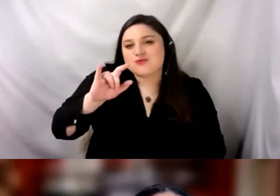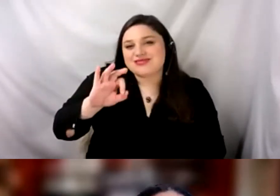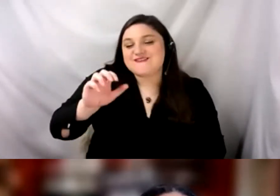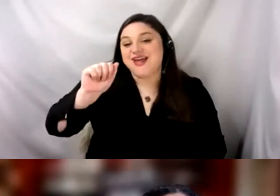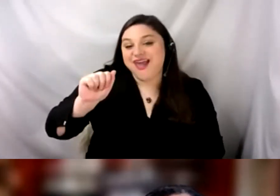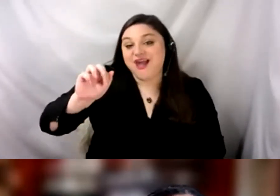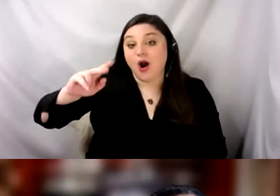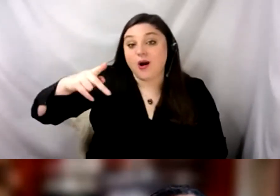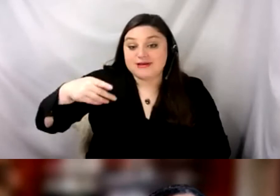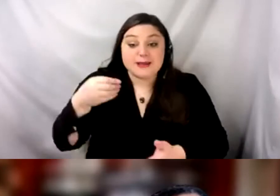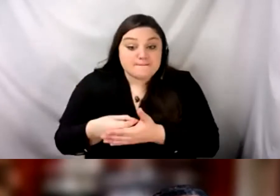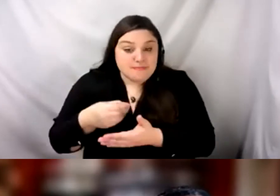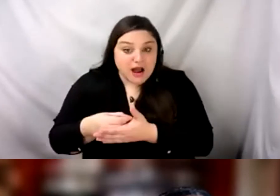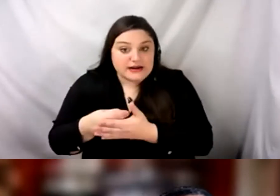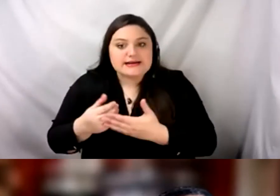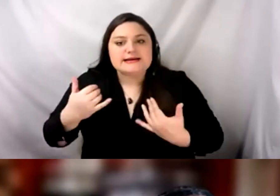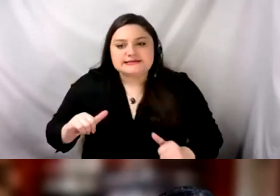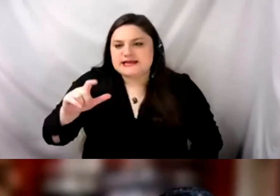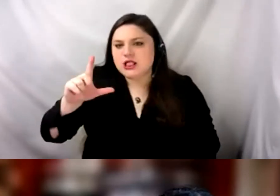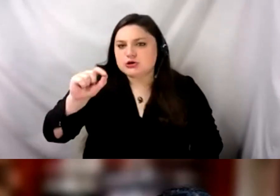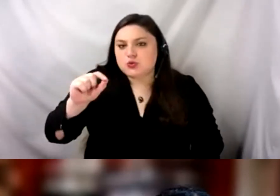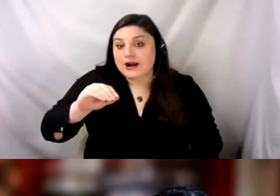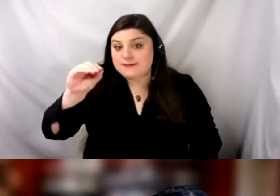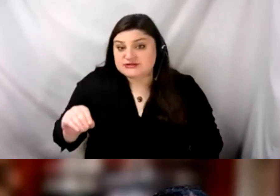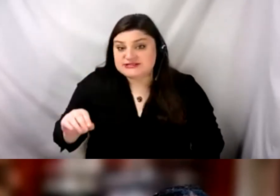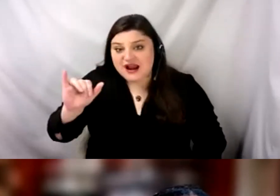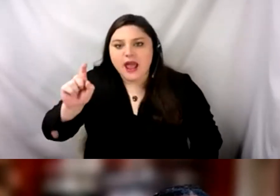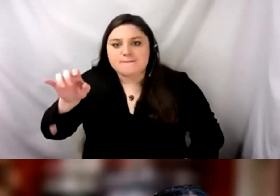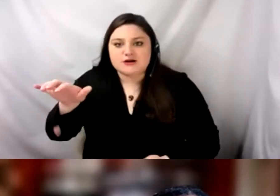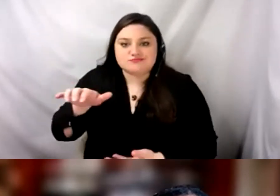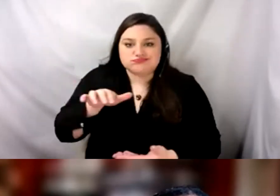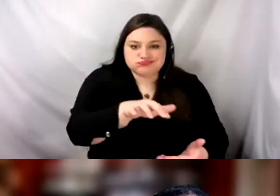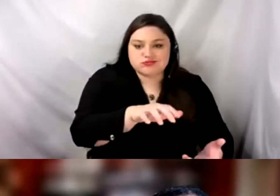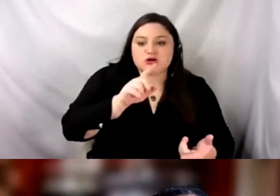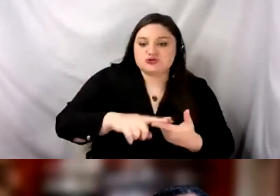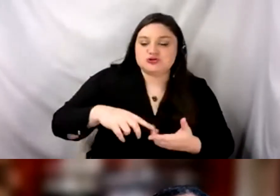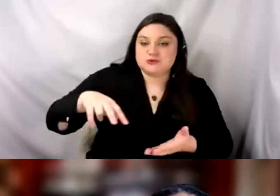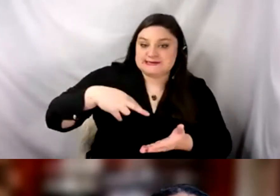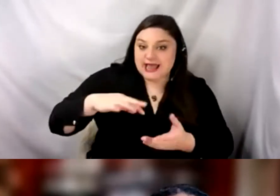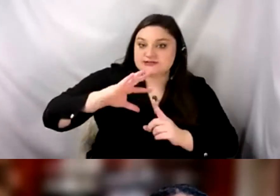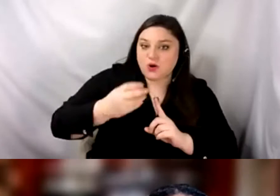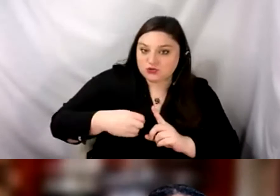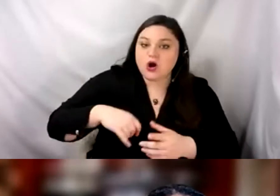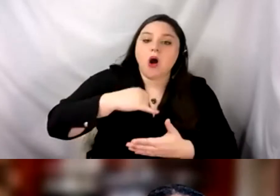for the DOE -- 20% having to going to the arts and culture. If we were going to ask for money from the administration,